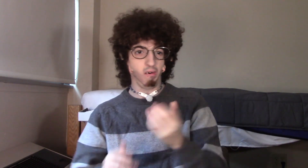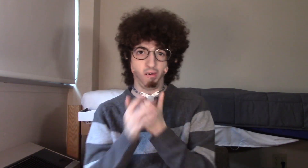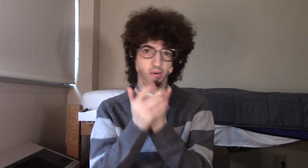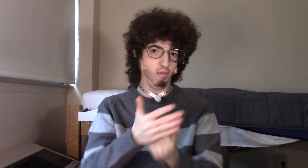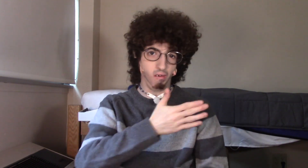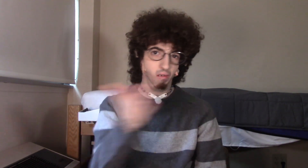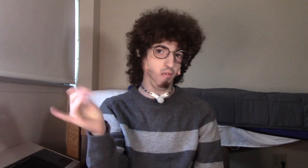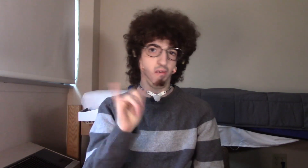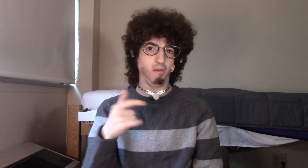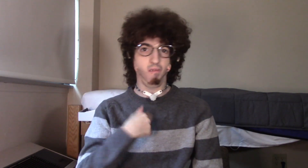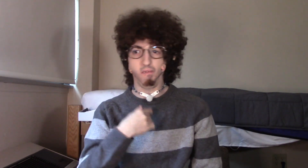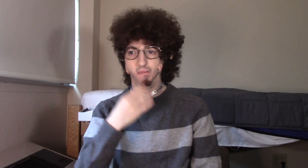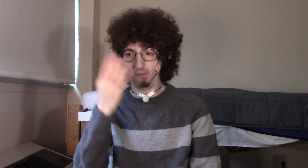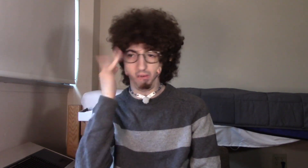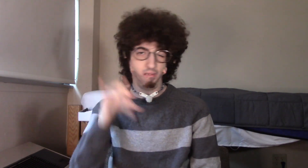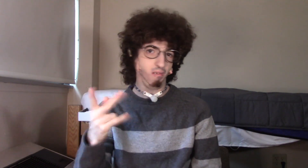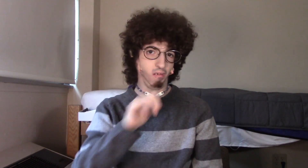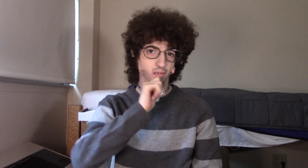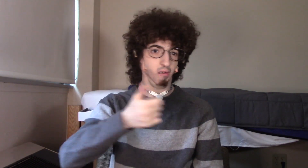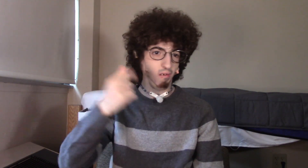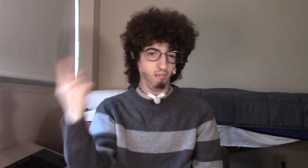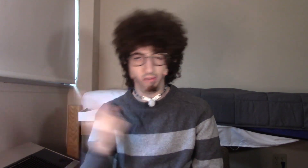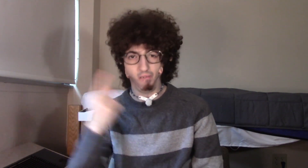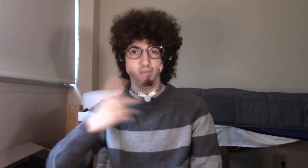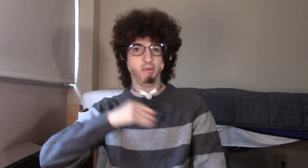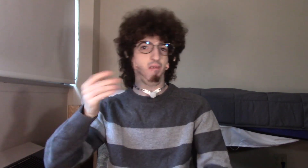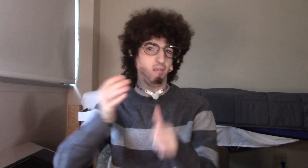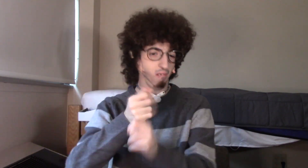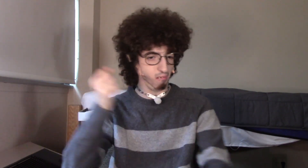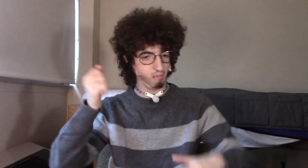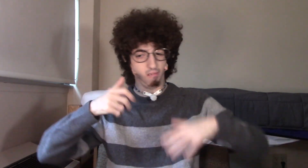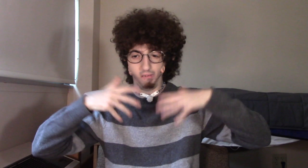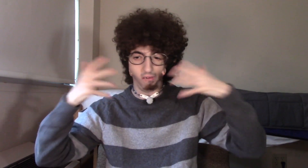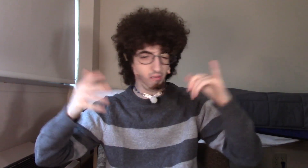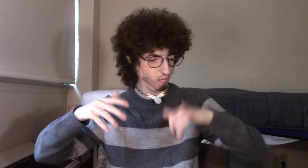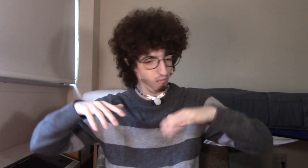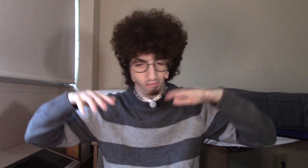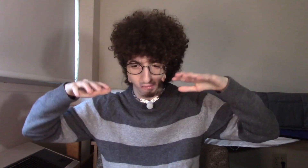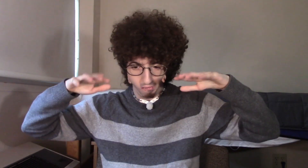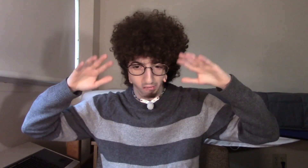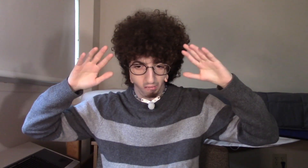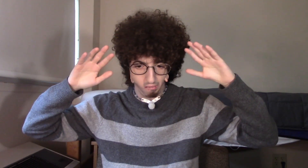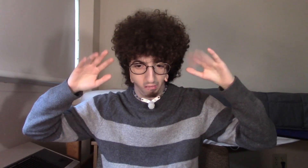and help those like me know they're not alone and shit